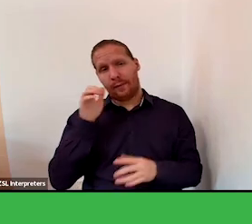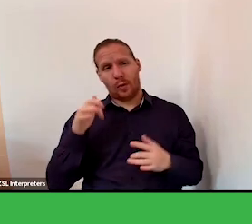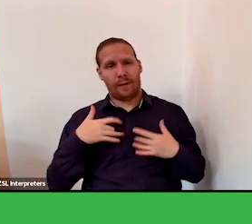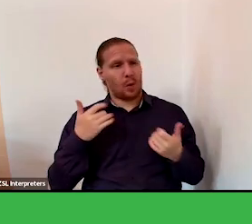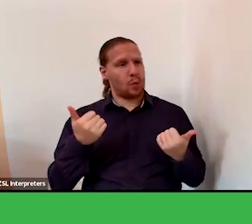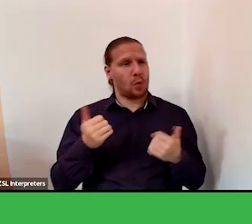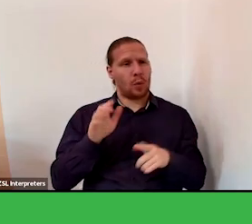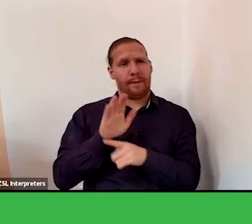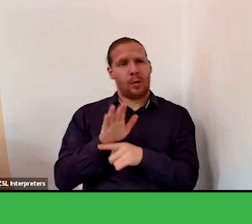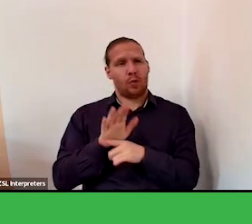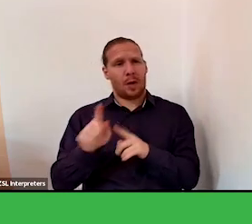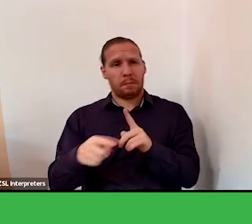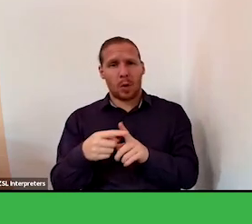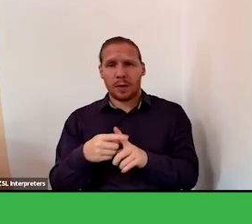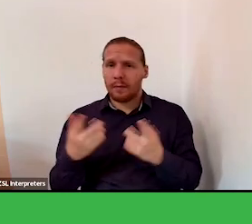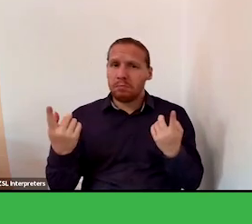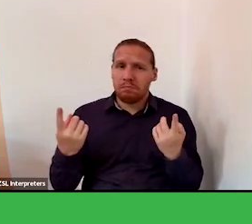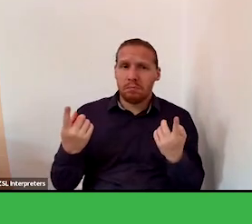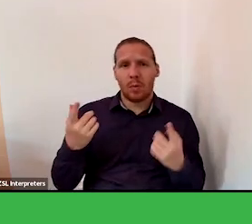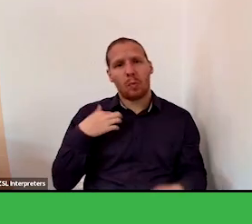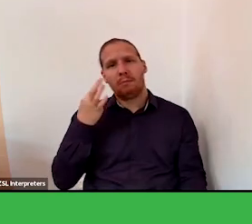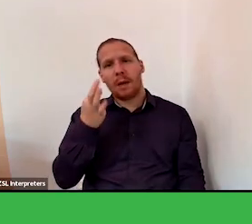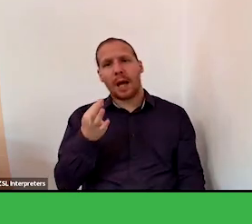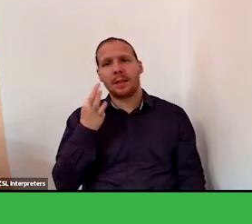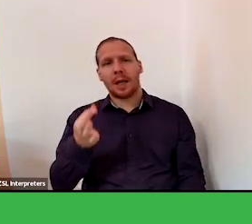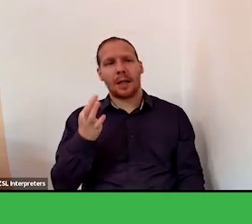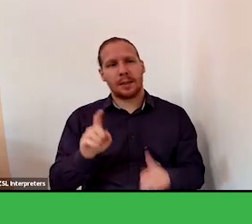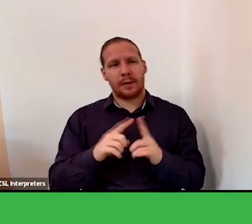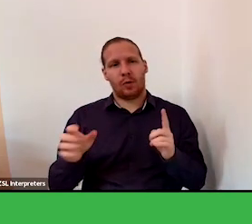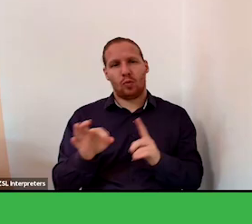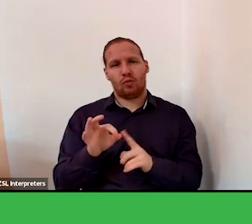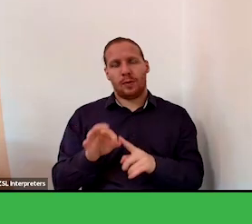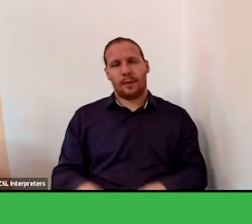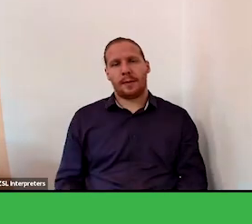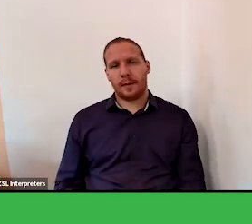and positive functioning aspects of mental wellbeing. These mental wellbeing scores ranged from